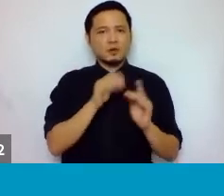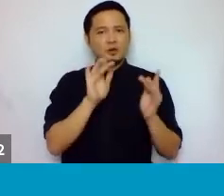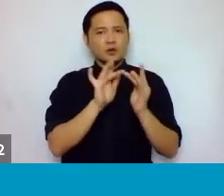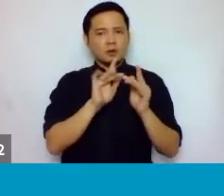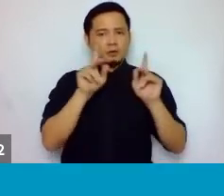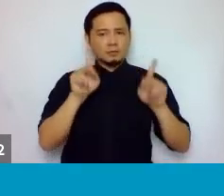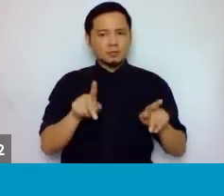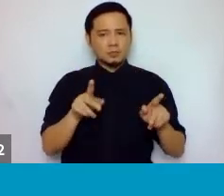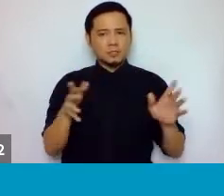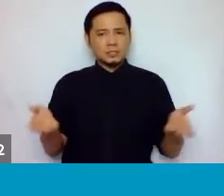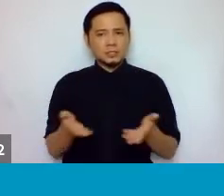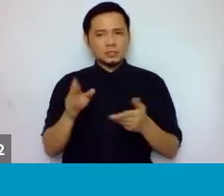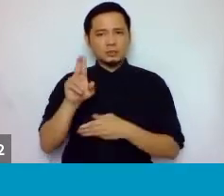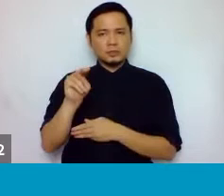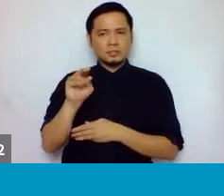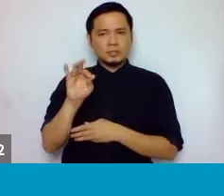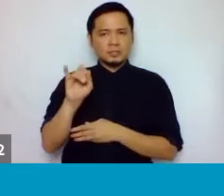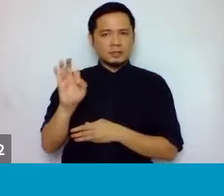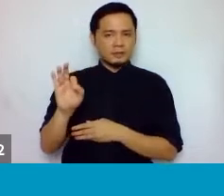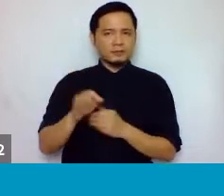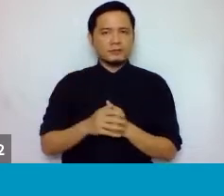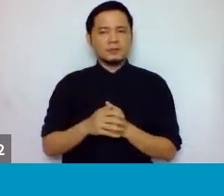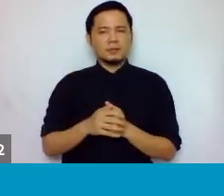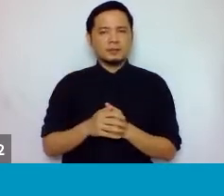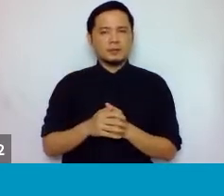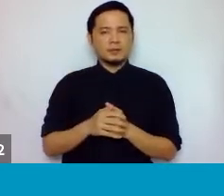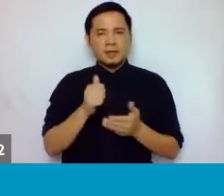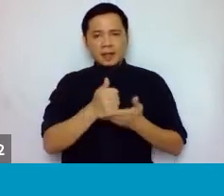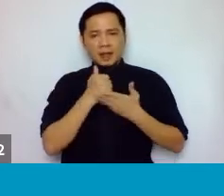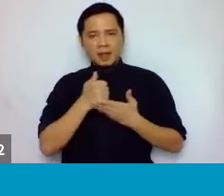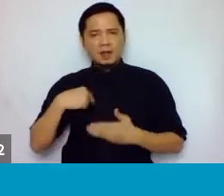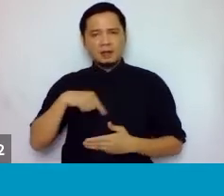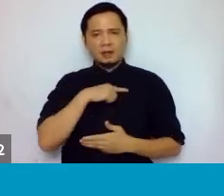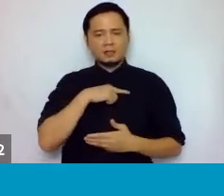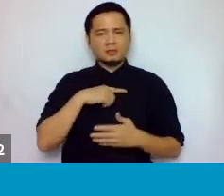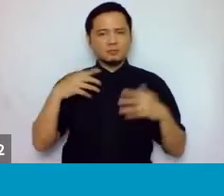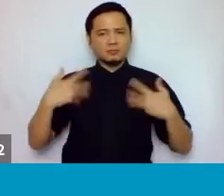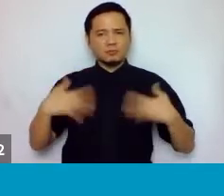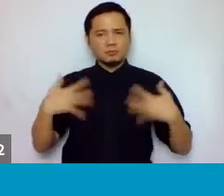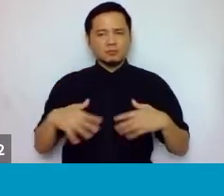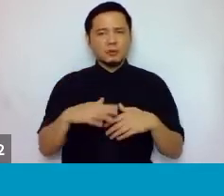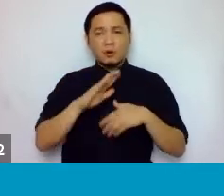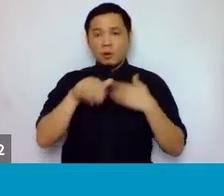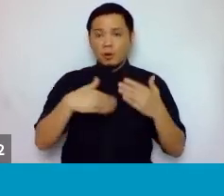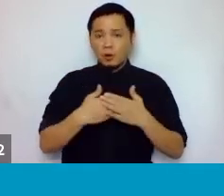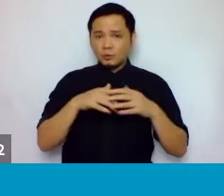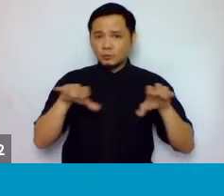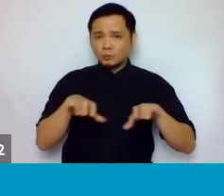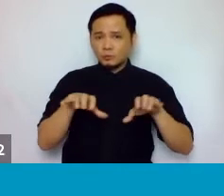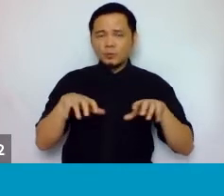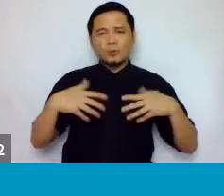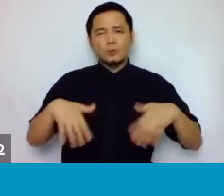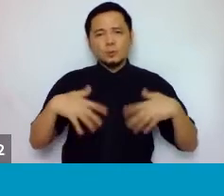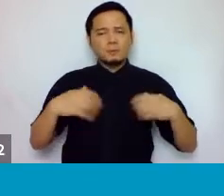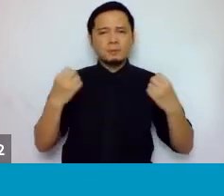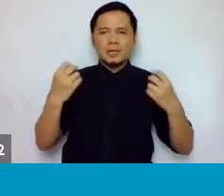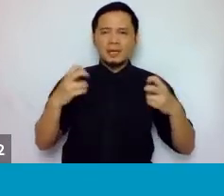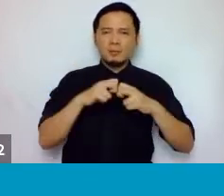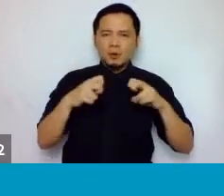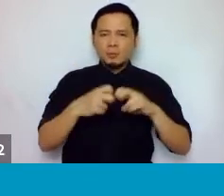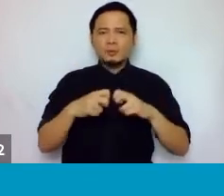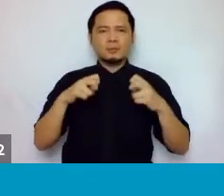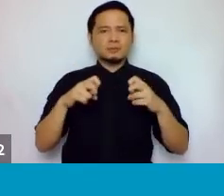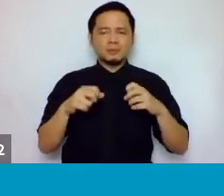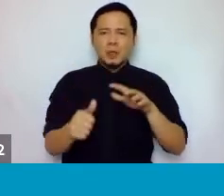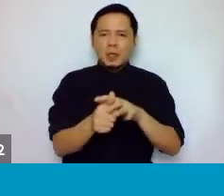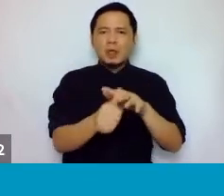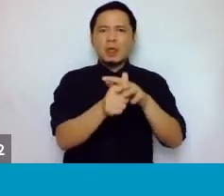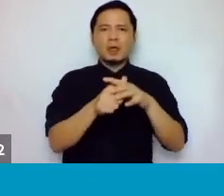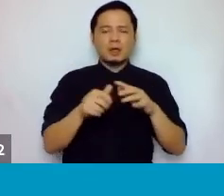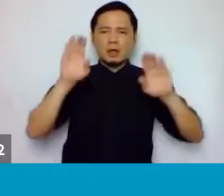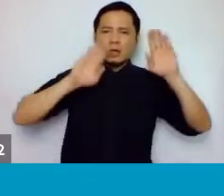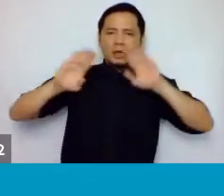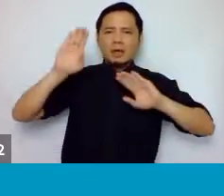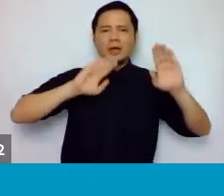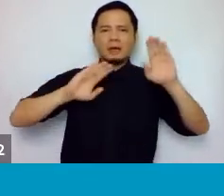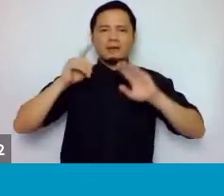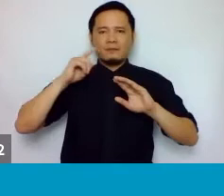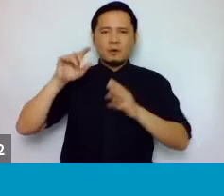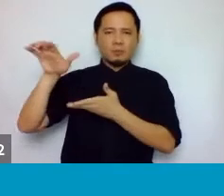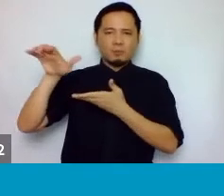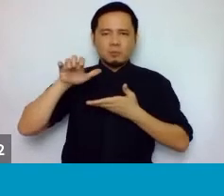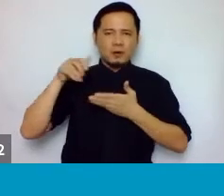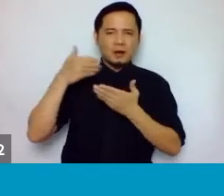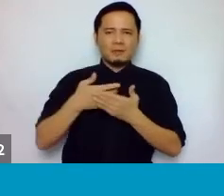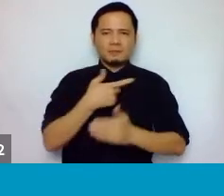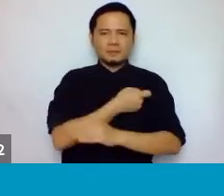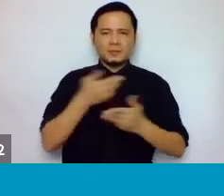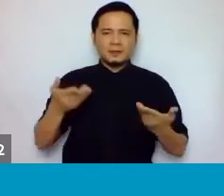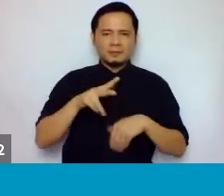He is our country rep and works on problems, issues, and everything related to the vaccines coming here in the Philippines through the Covax facility.